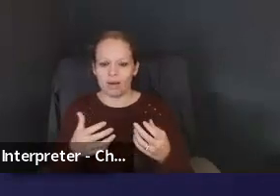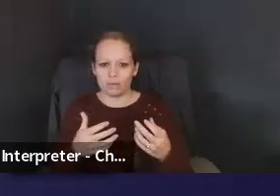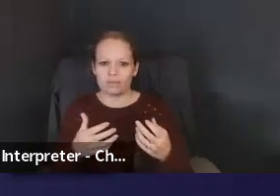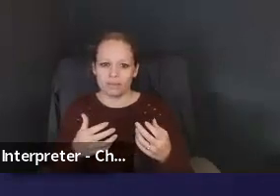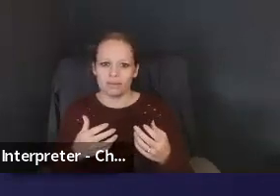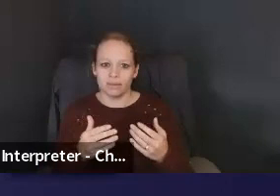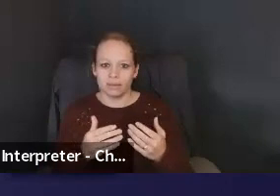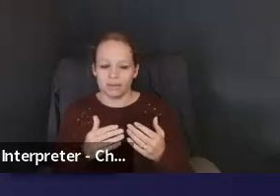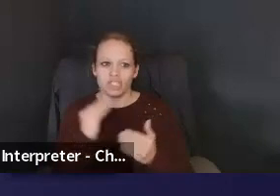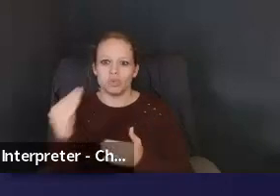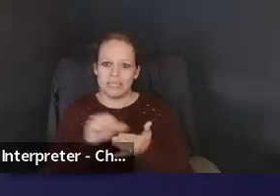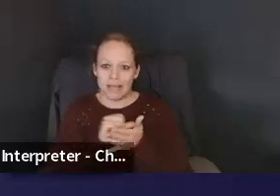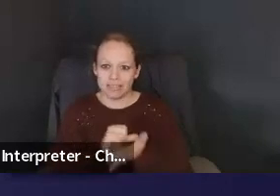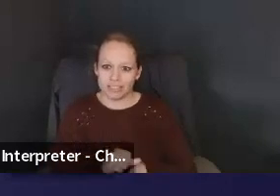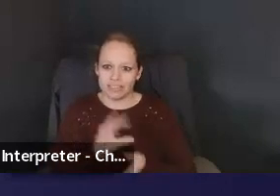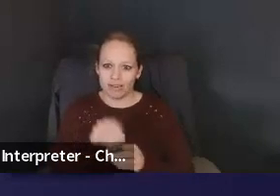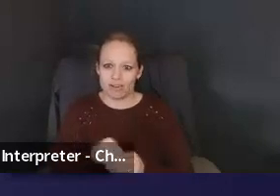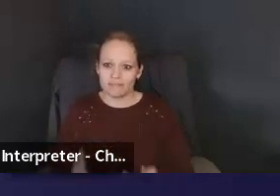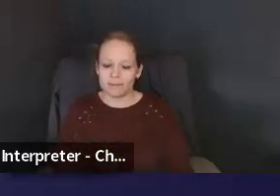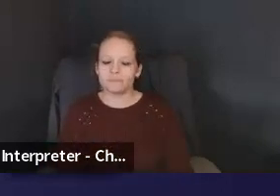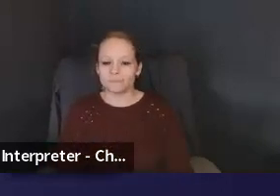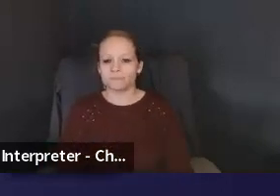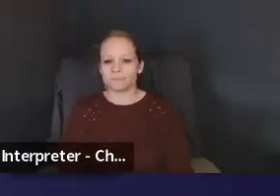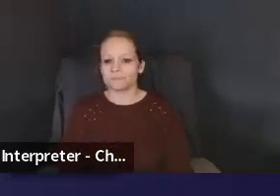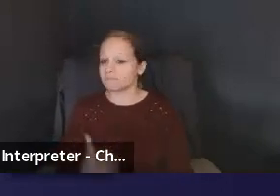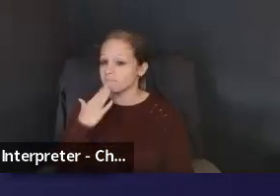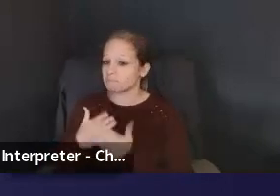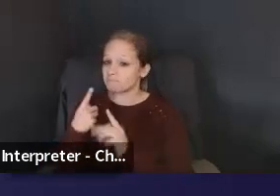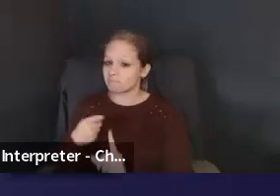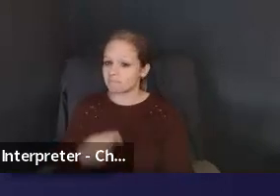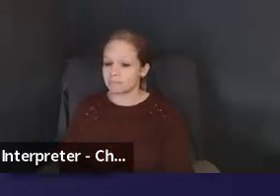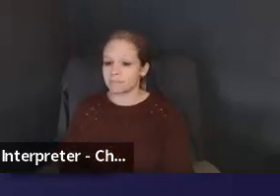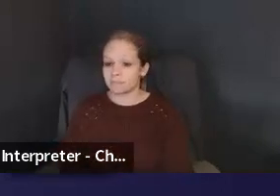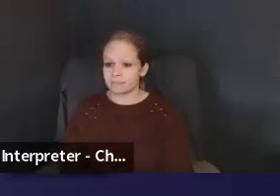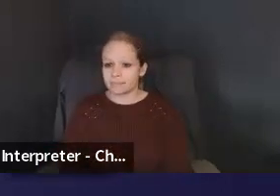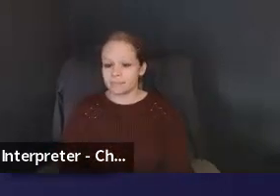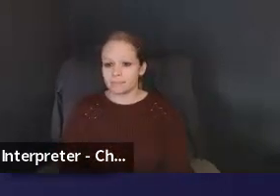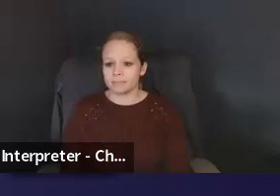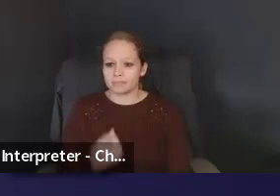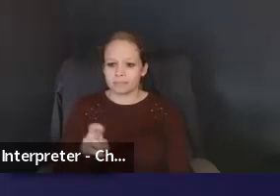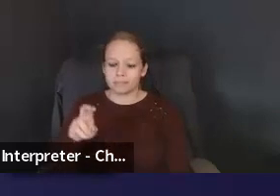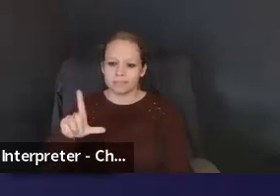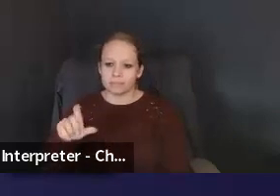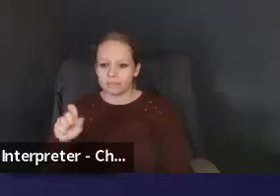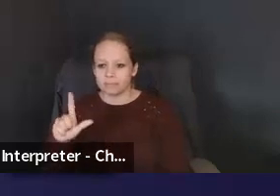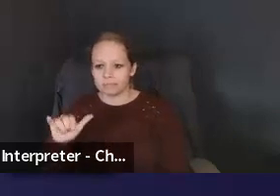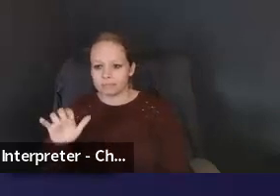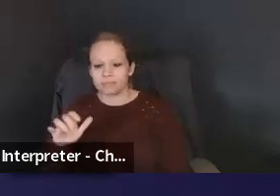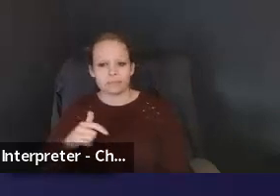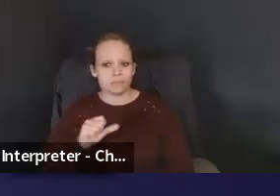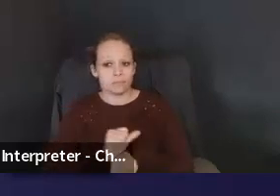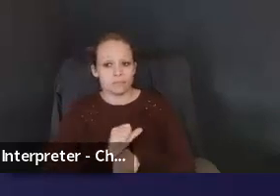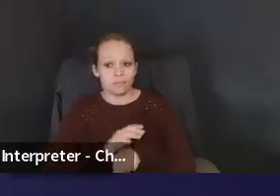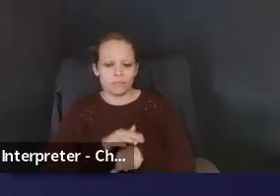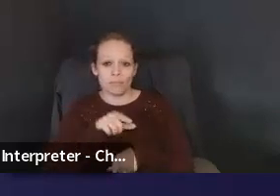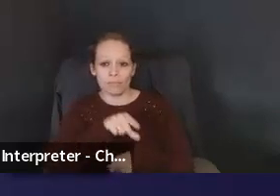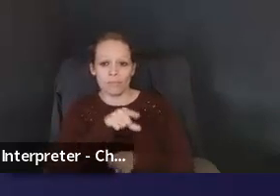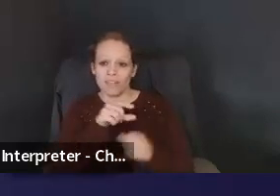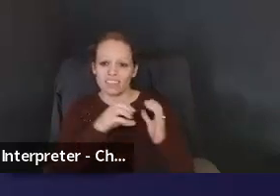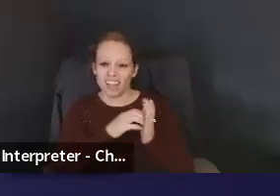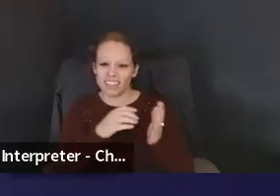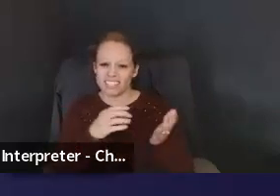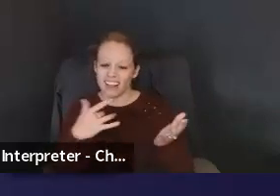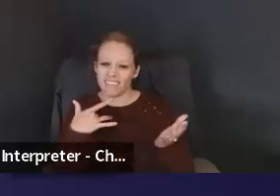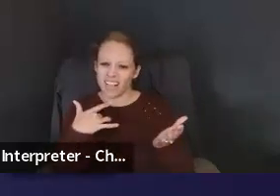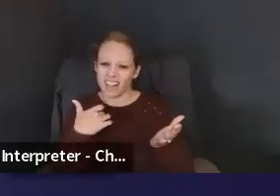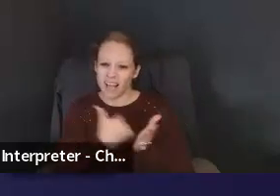Dr. Leslie: I find working on this section helpful when I'm working on a proposal just because it